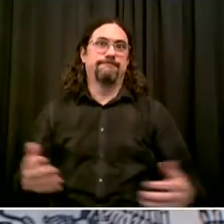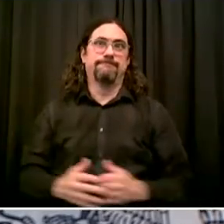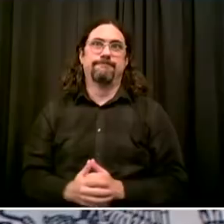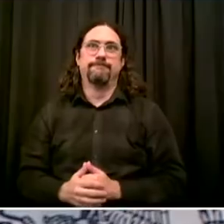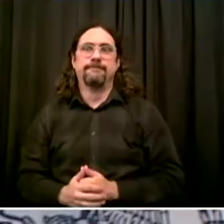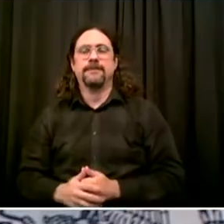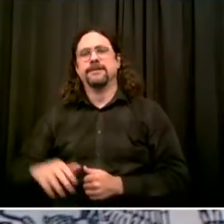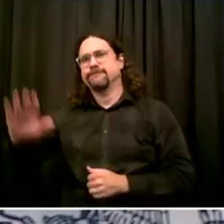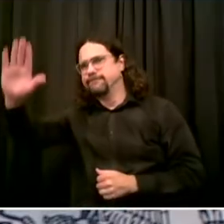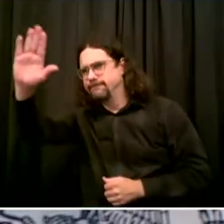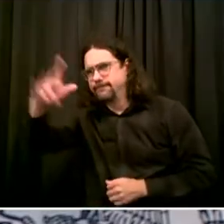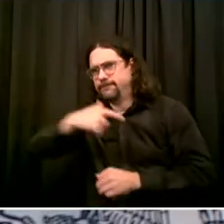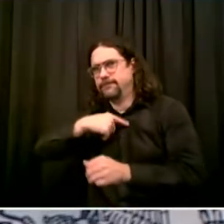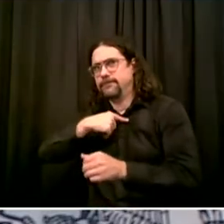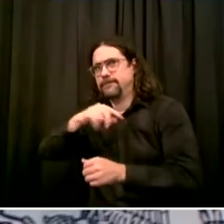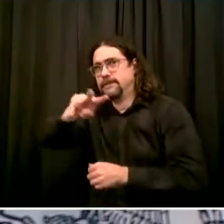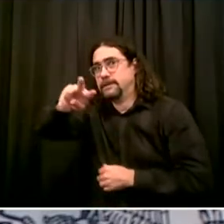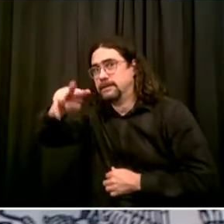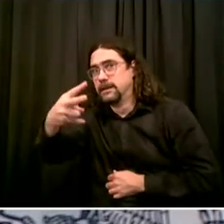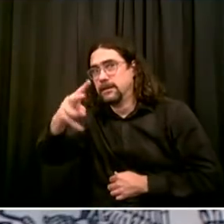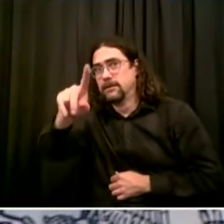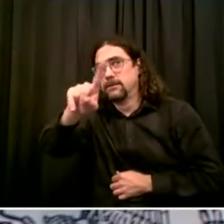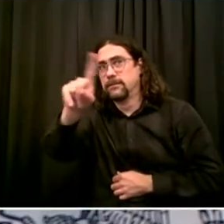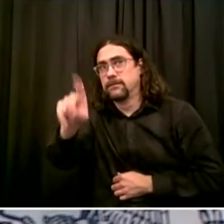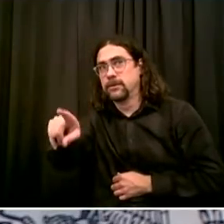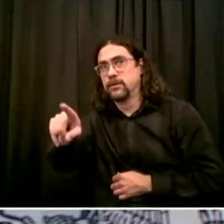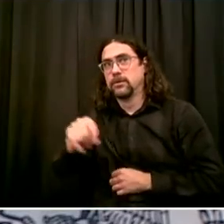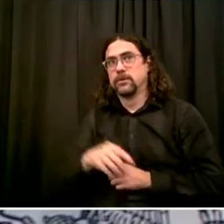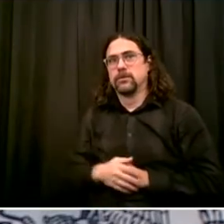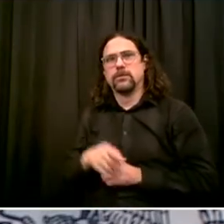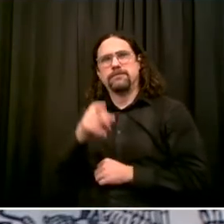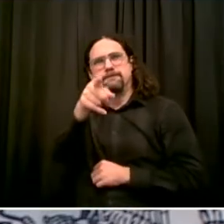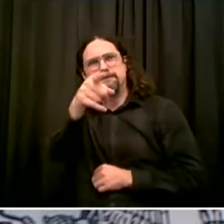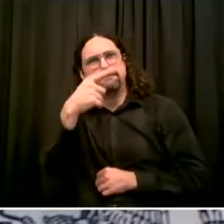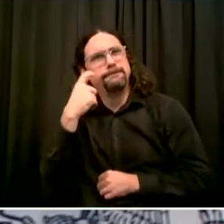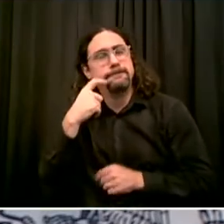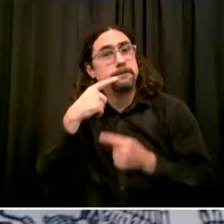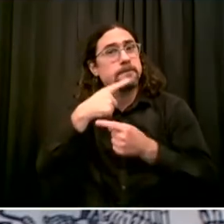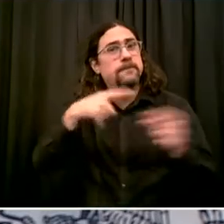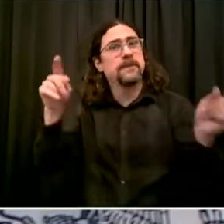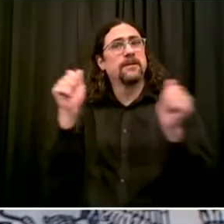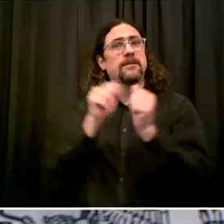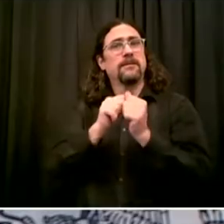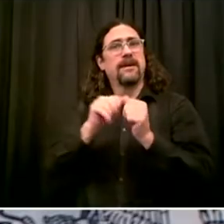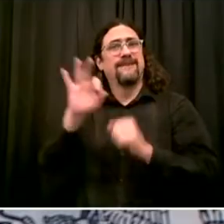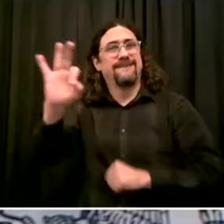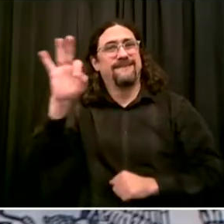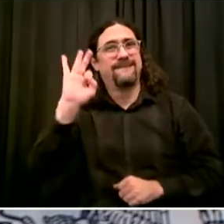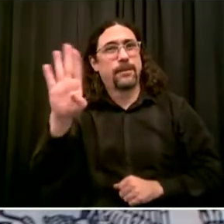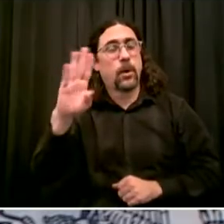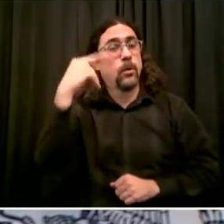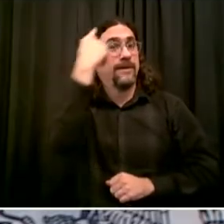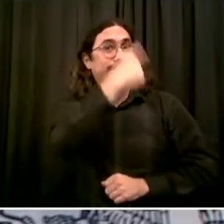BACK TO NORMAL. THE NEXT QUESTION IS THE COMMENTS REGARDING THE